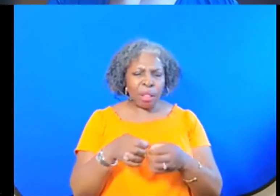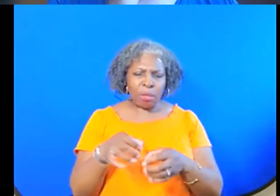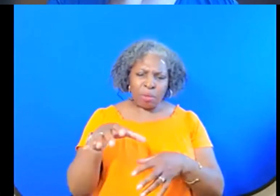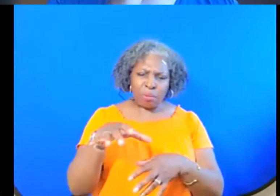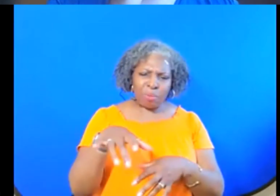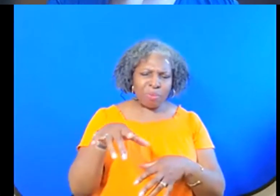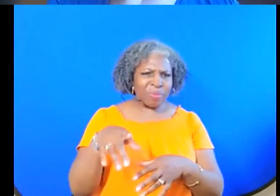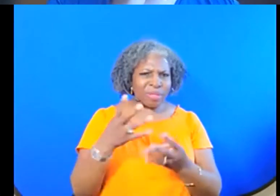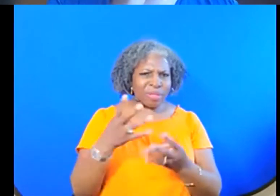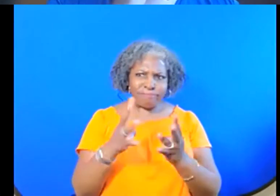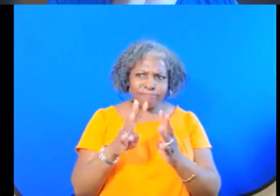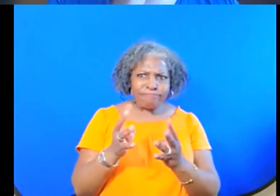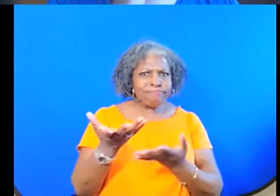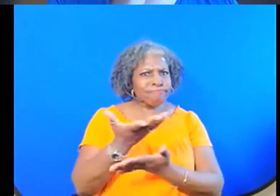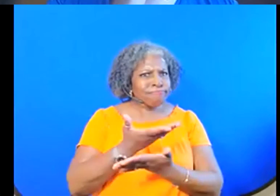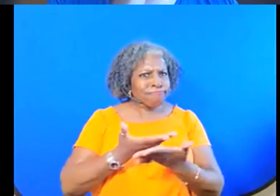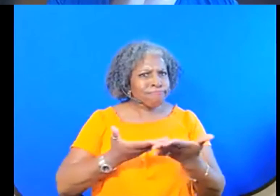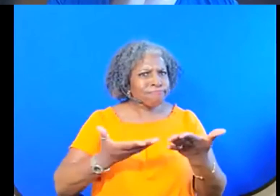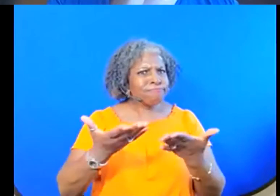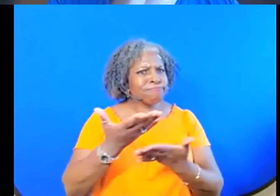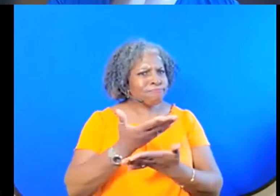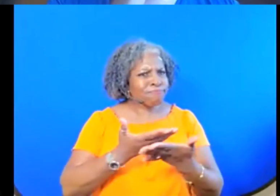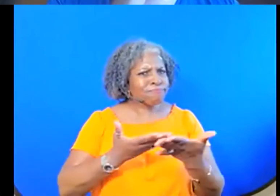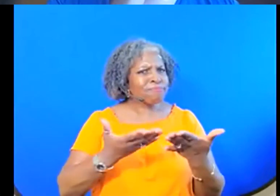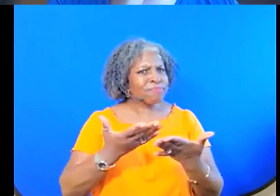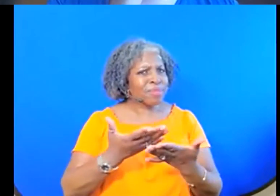stakeholders like your you do get invited to the 16th floor